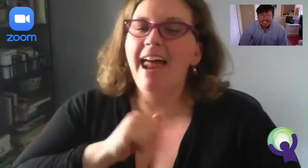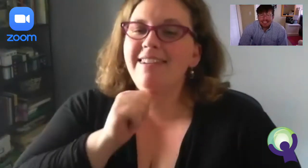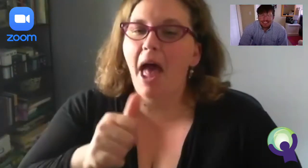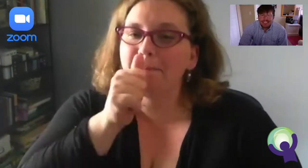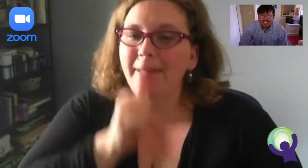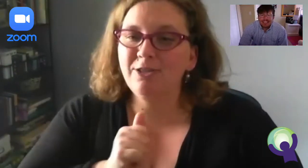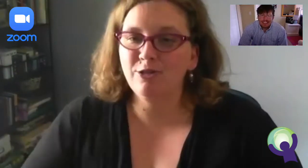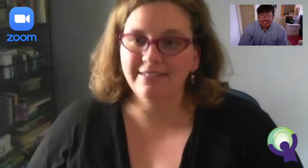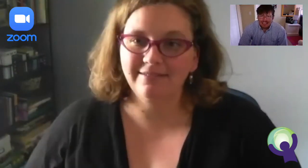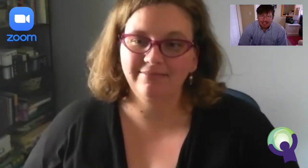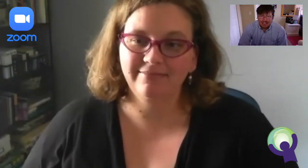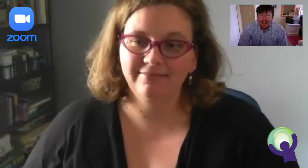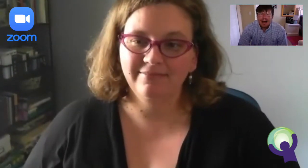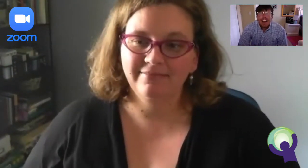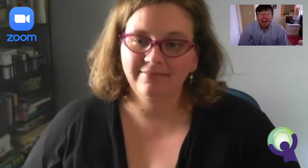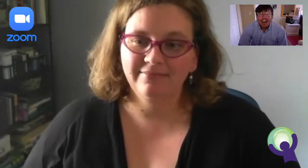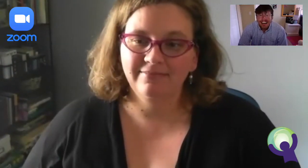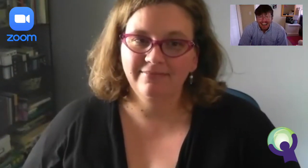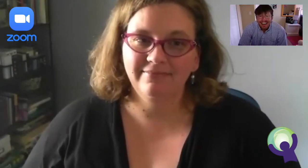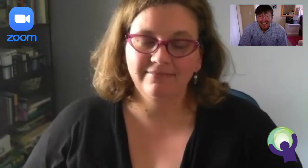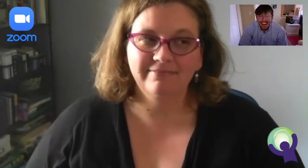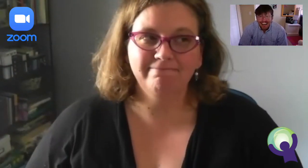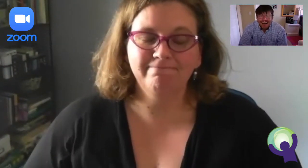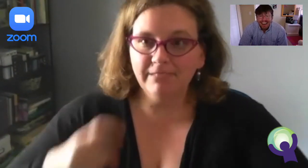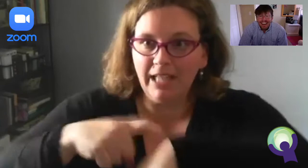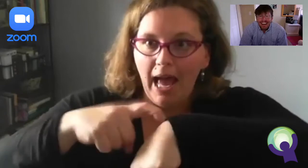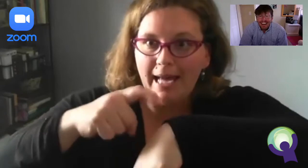one of my weaknesses is that I'm not patient.